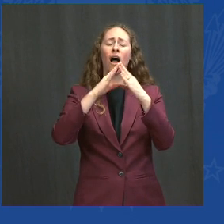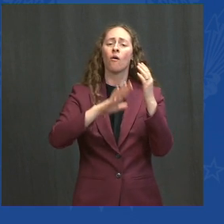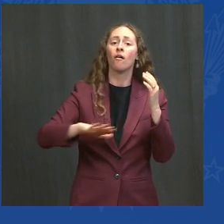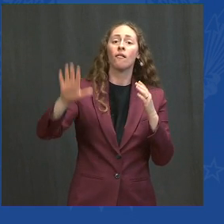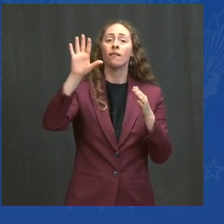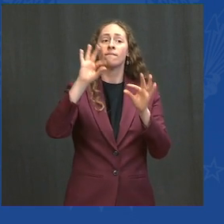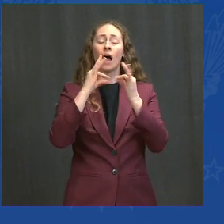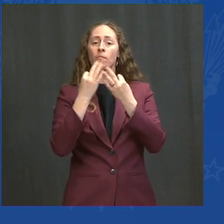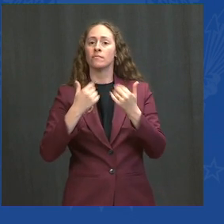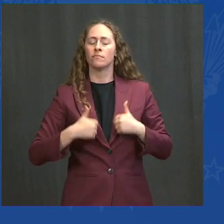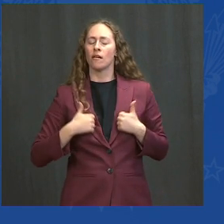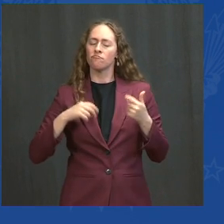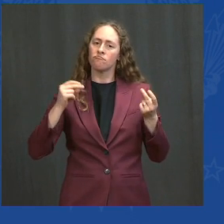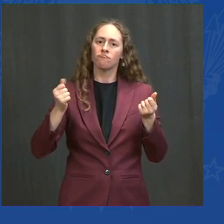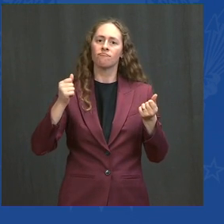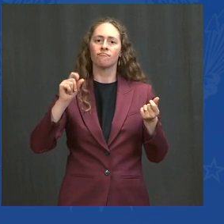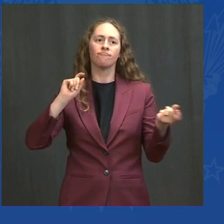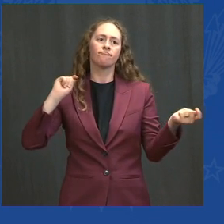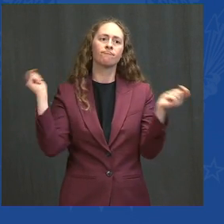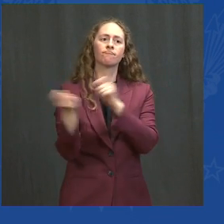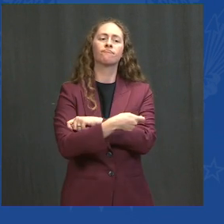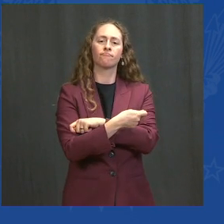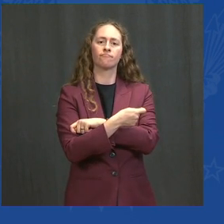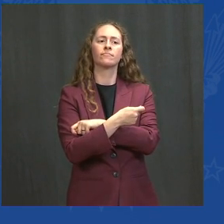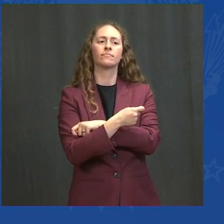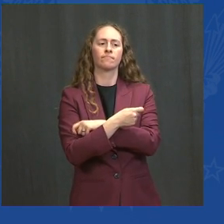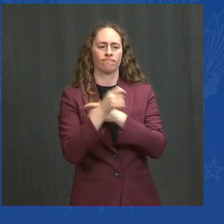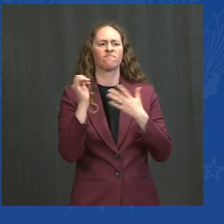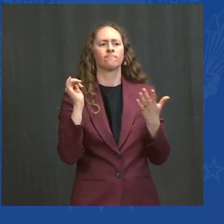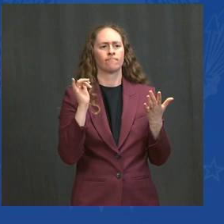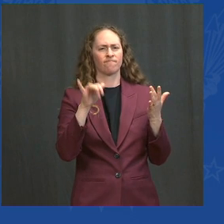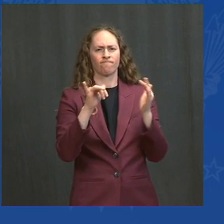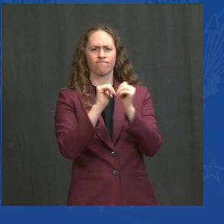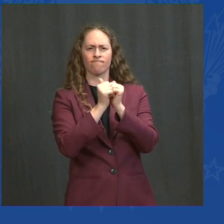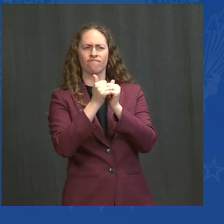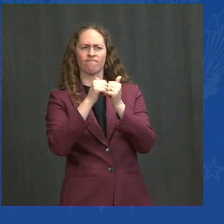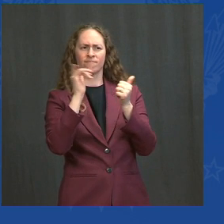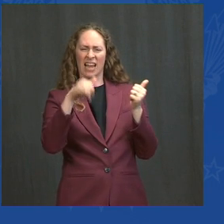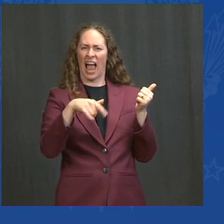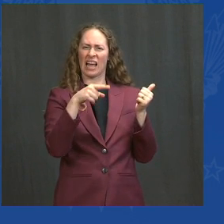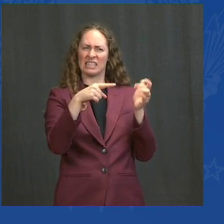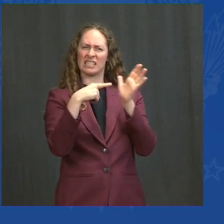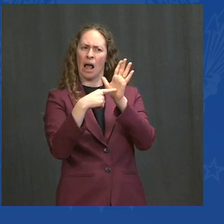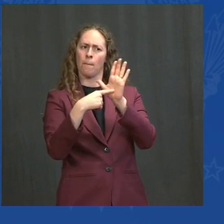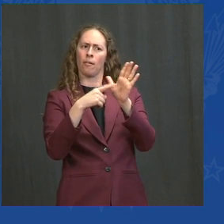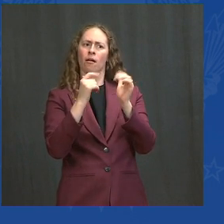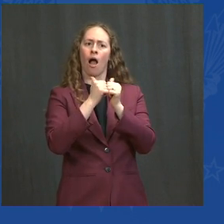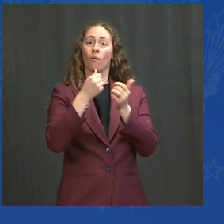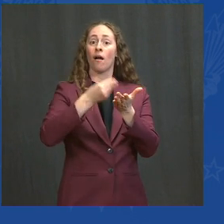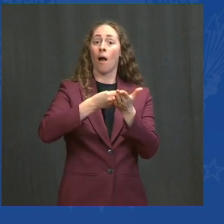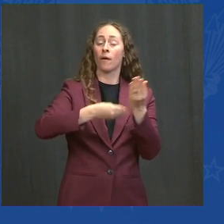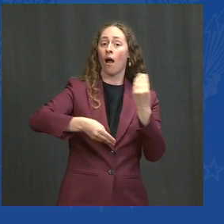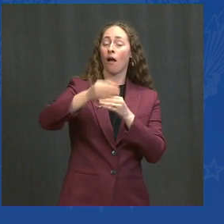And it set the stage for a massive, sustained economic boom that would follow World War Two.